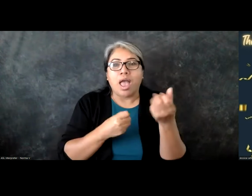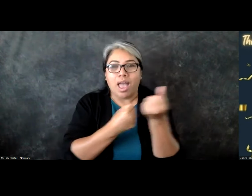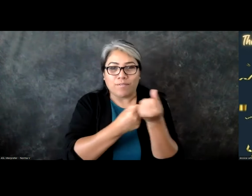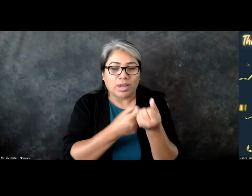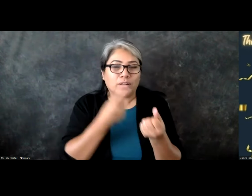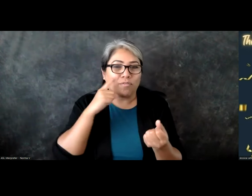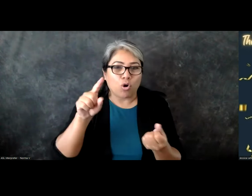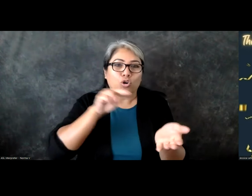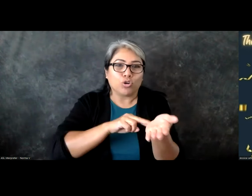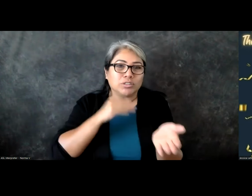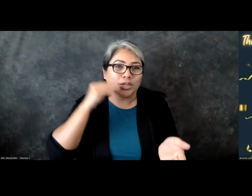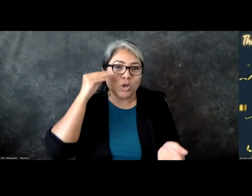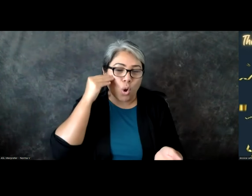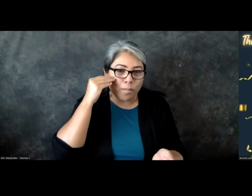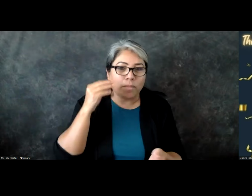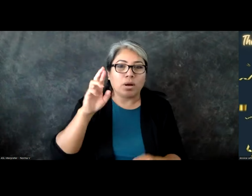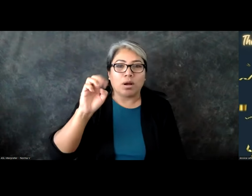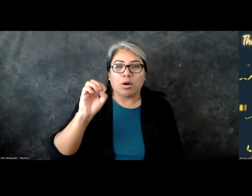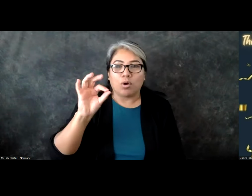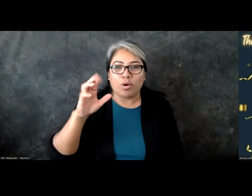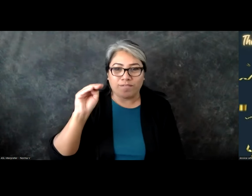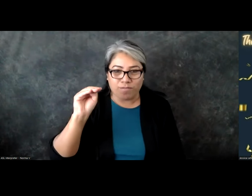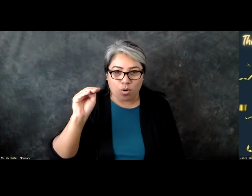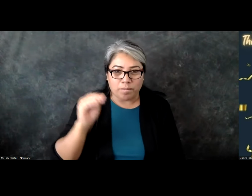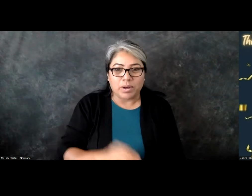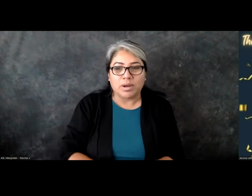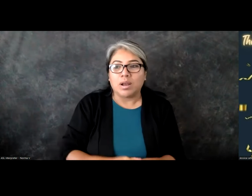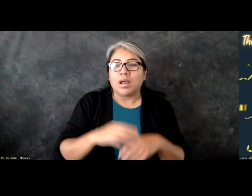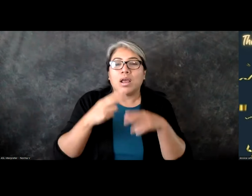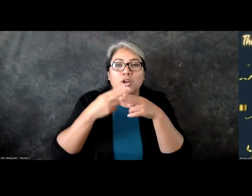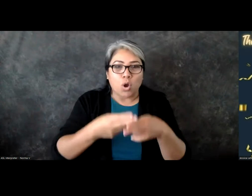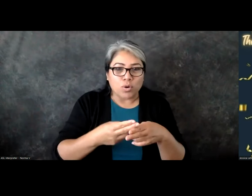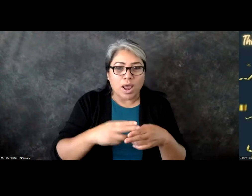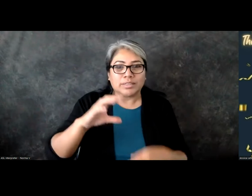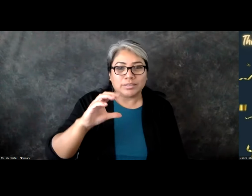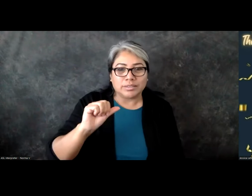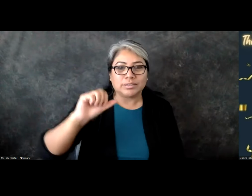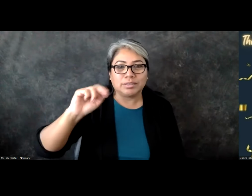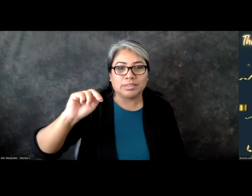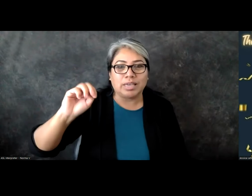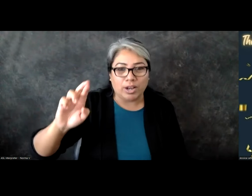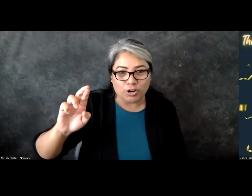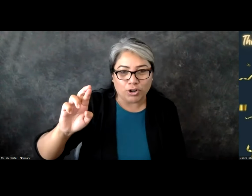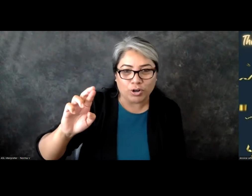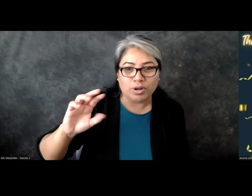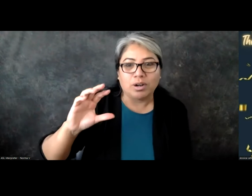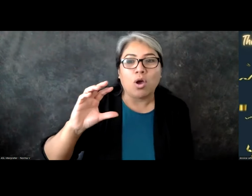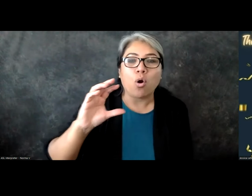referral service specialist at California advocates for